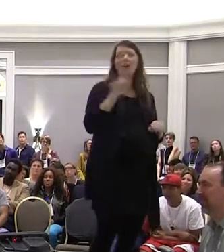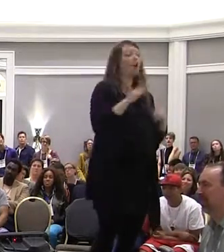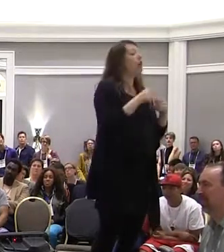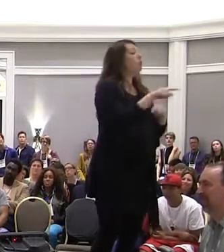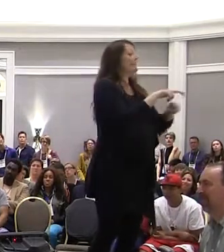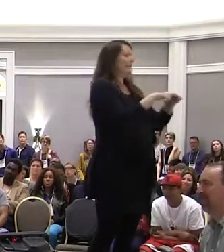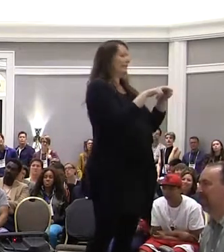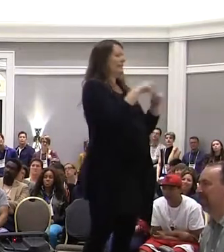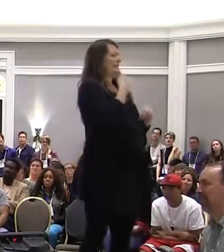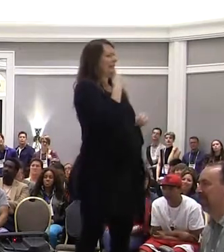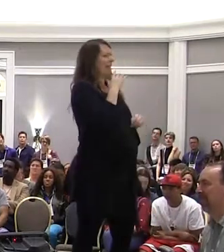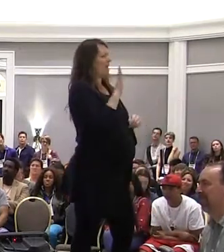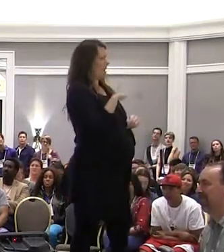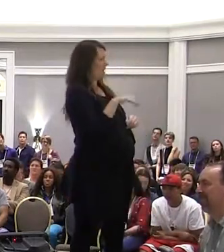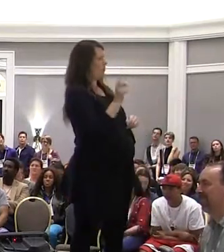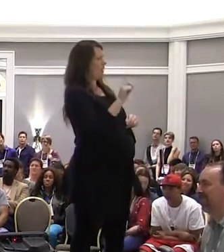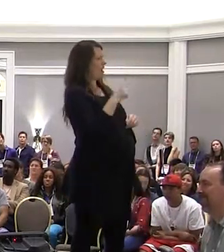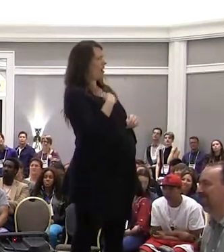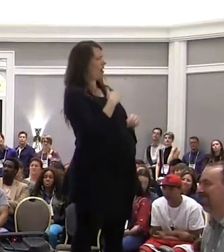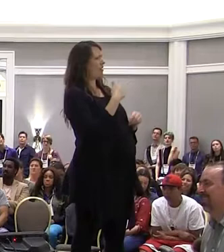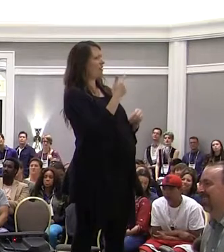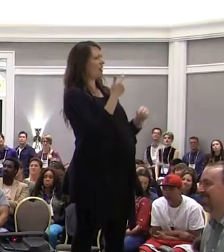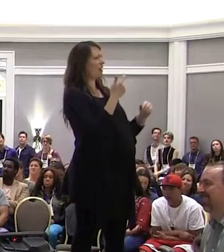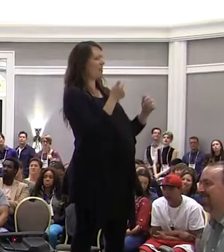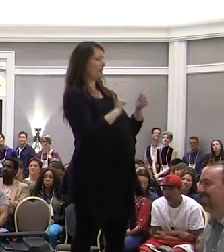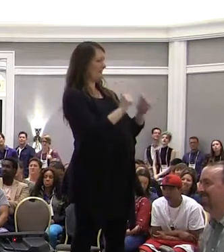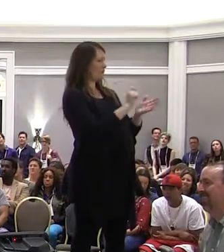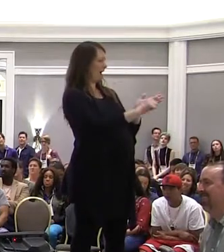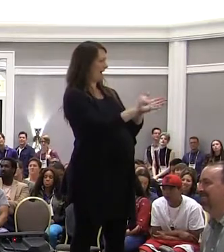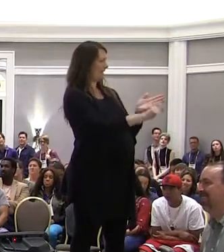"Oh my gosh, where are the playwrights?" Right? We have got them.